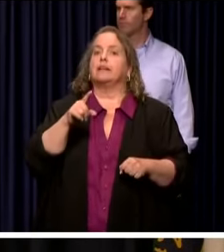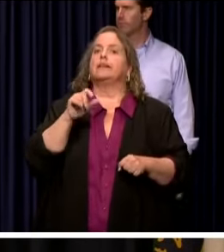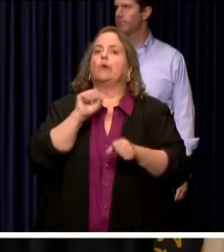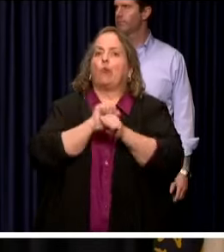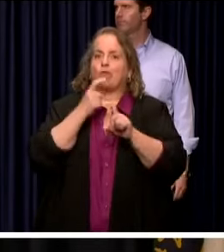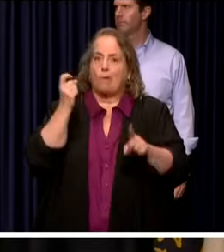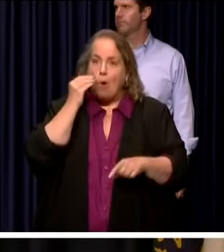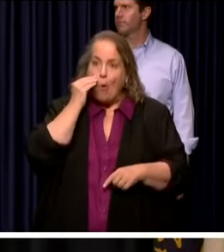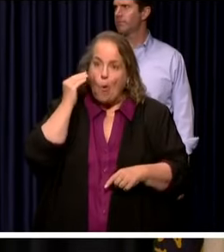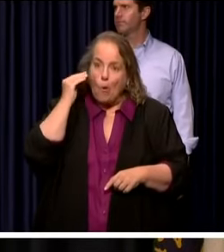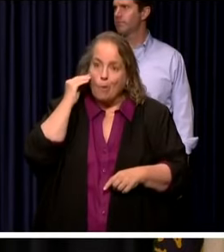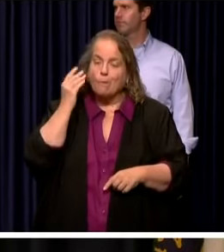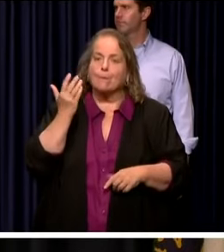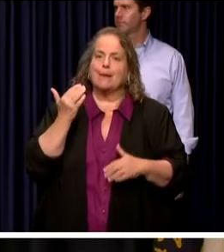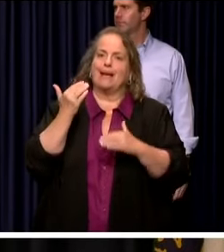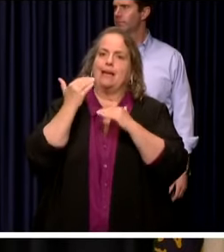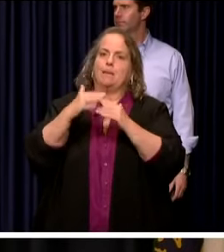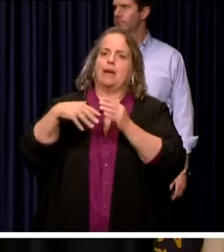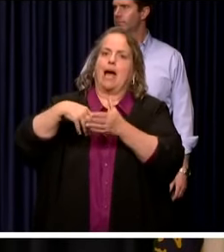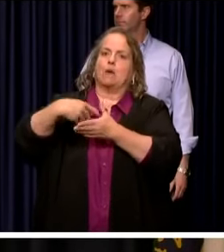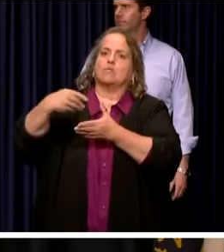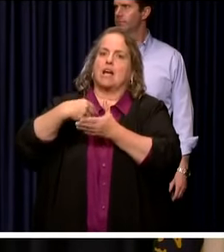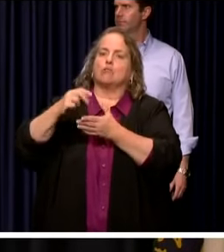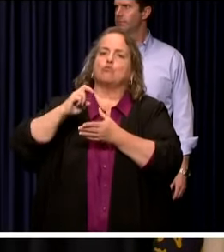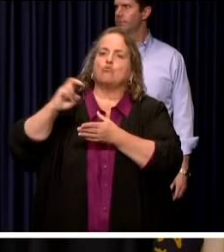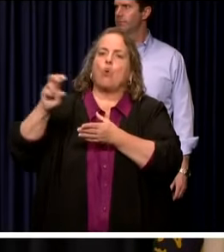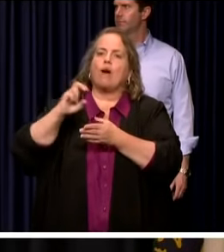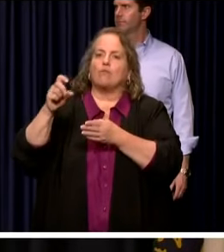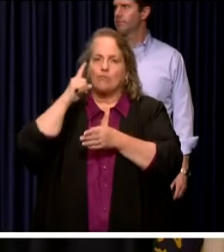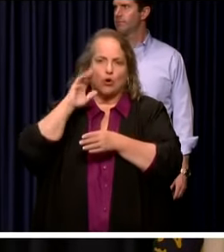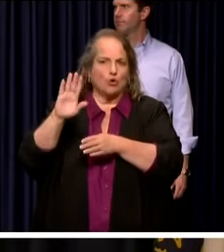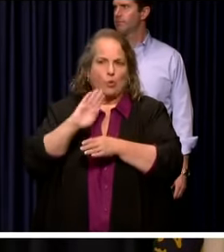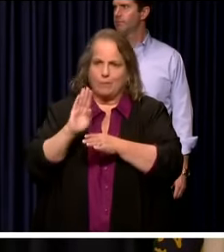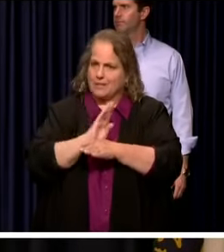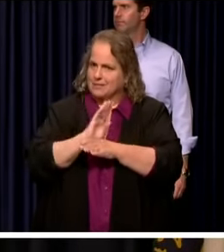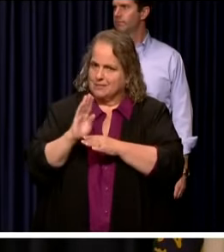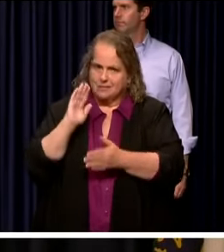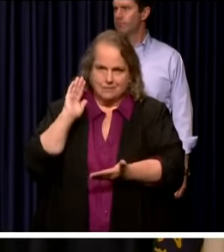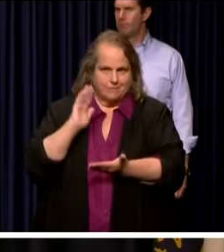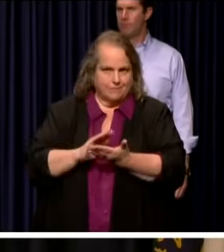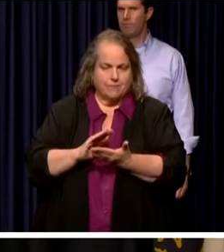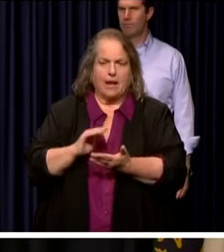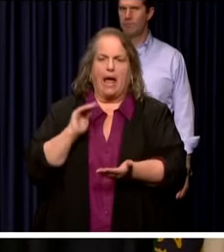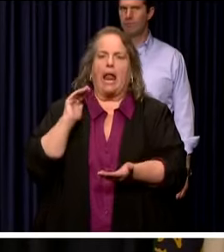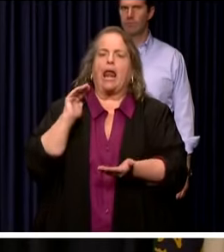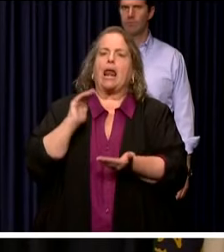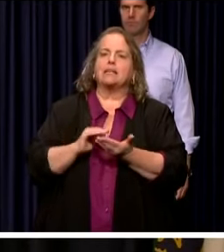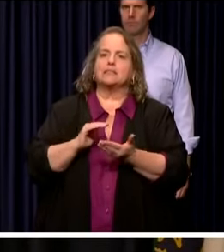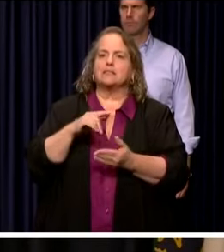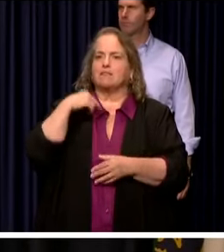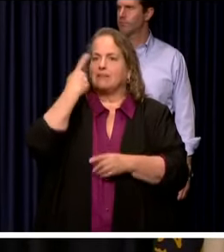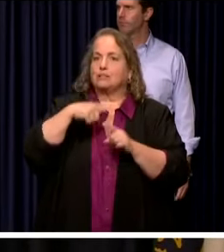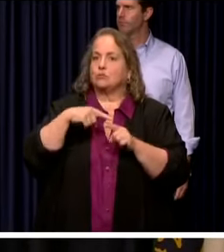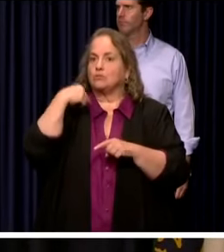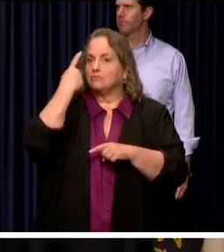WORKING WITH WITH OUR HEALTH CARE COMMUNITY AND THE STATUS OF A VACCINE AND TREATMENT. THAT, OF COURSE, WILL BE THE